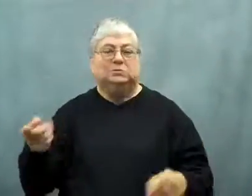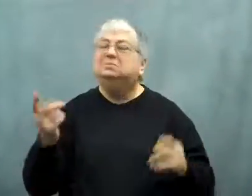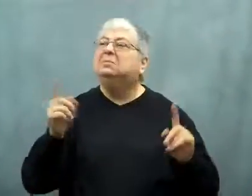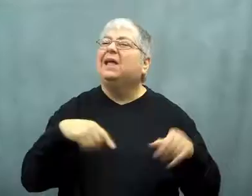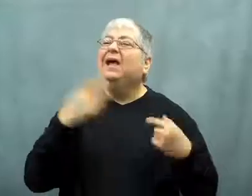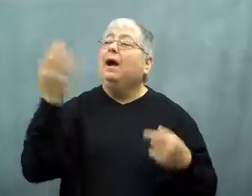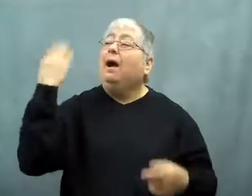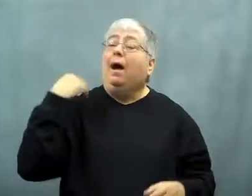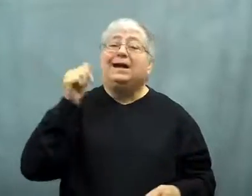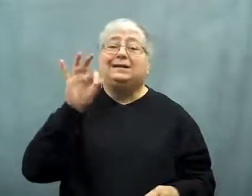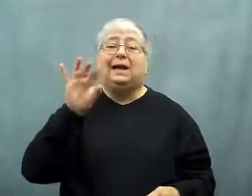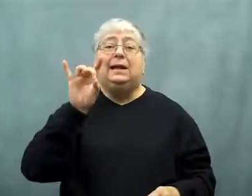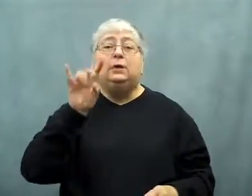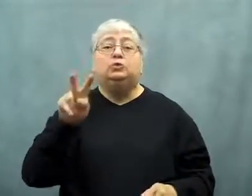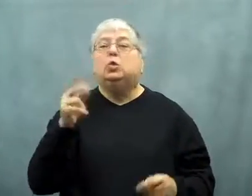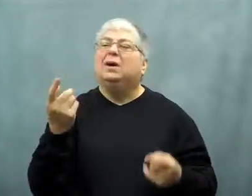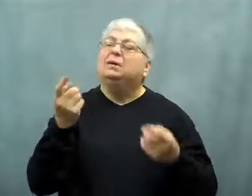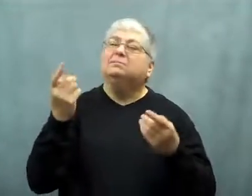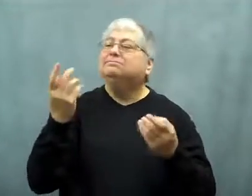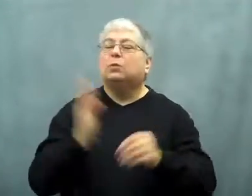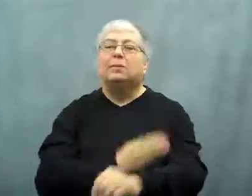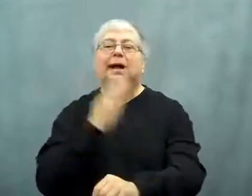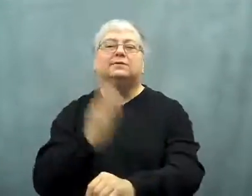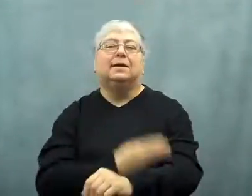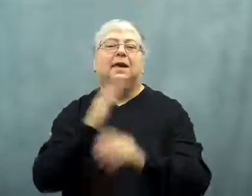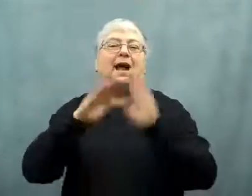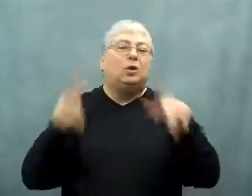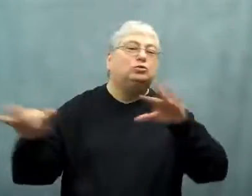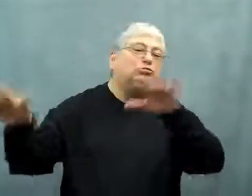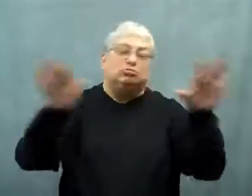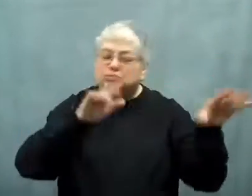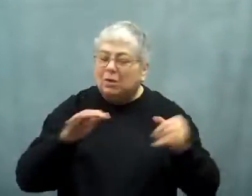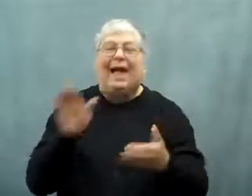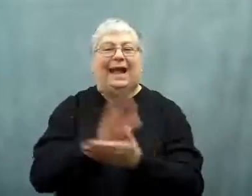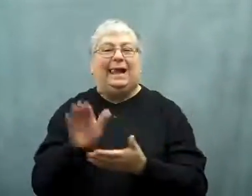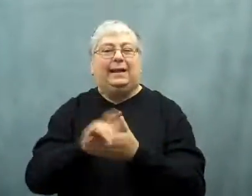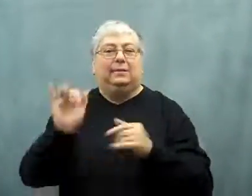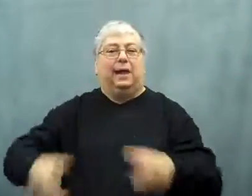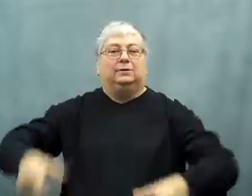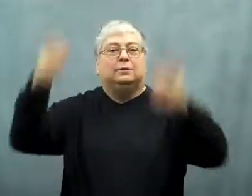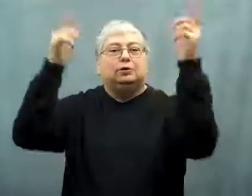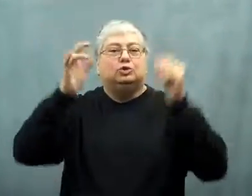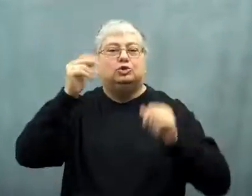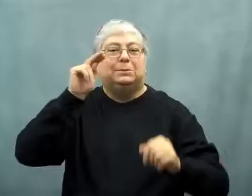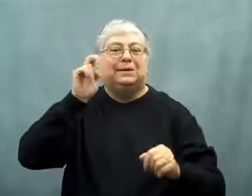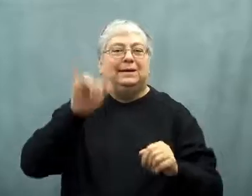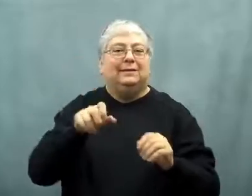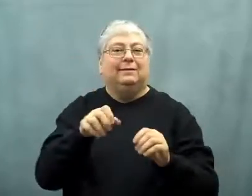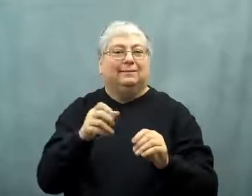He was doing renovations on the house in 1982.